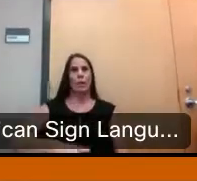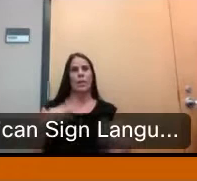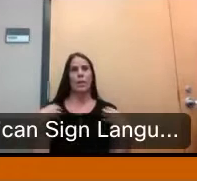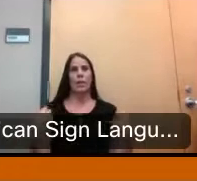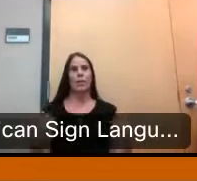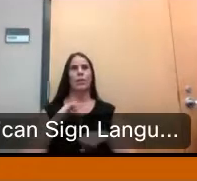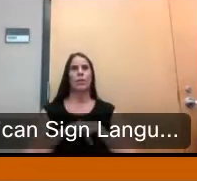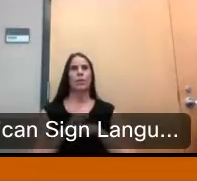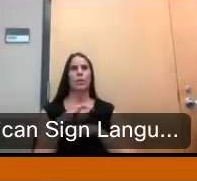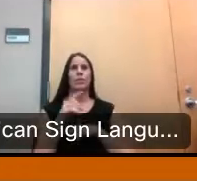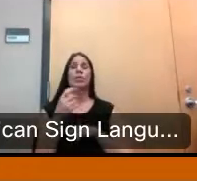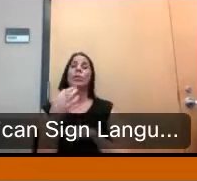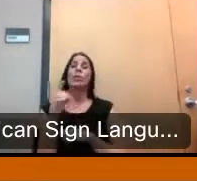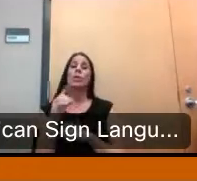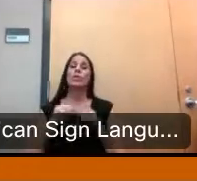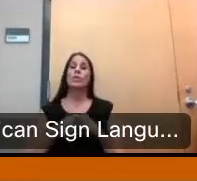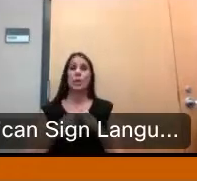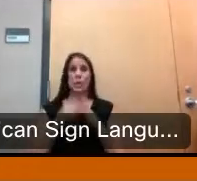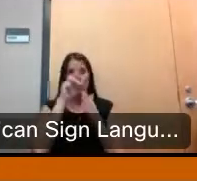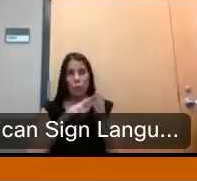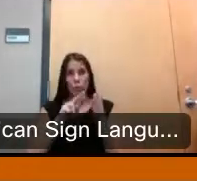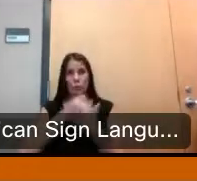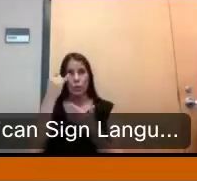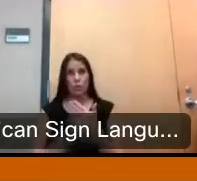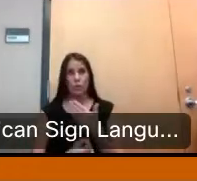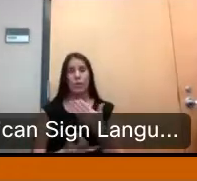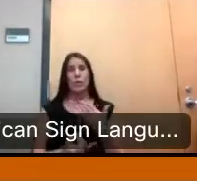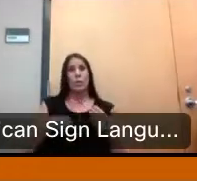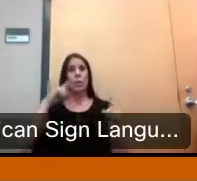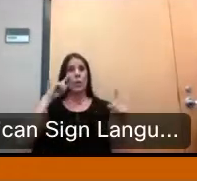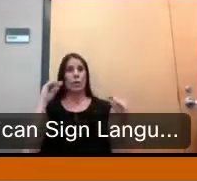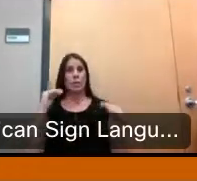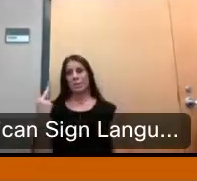a personal research project. Because when my, we were expecting our 1st child, my, uh,